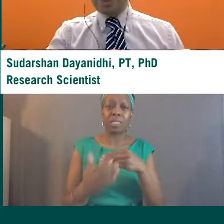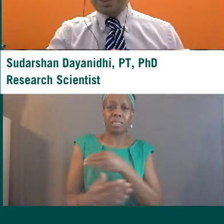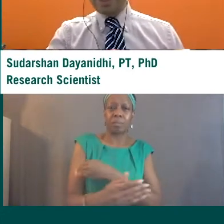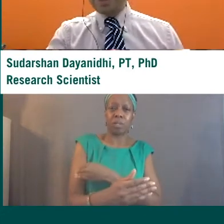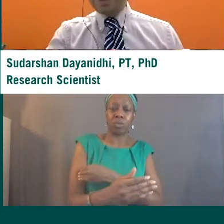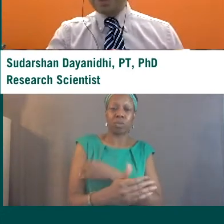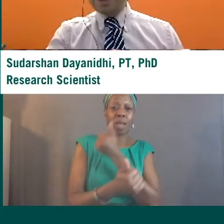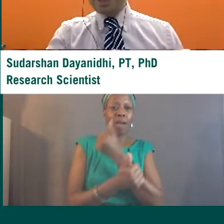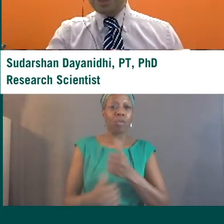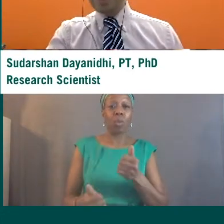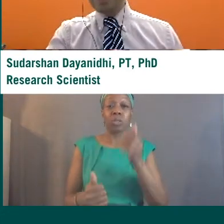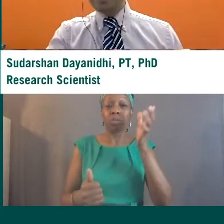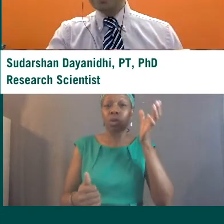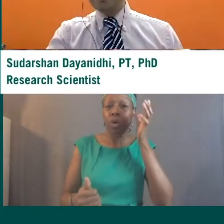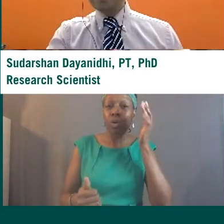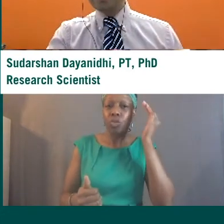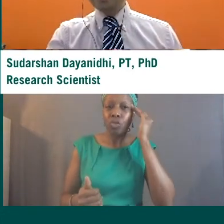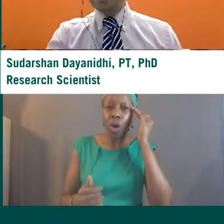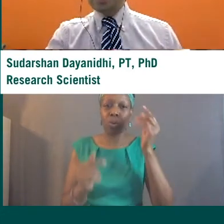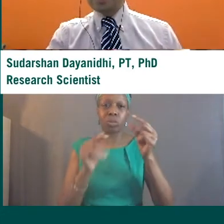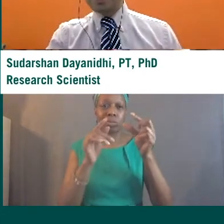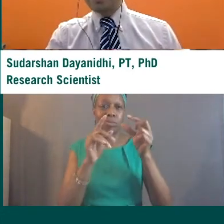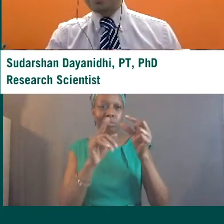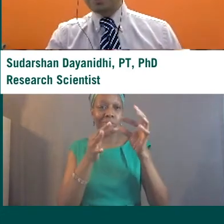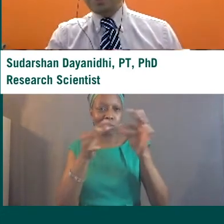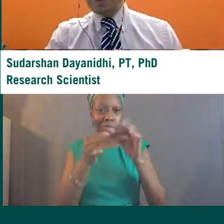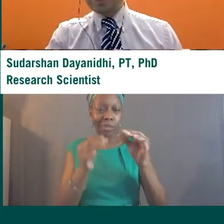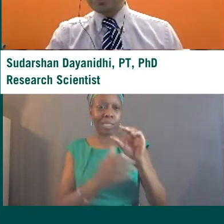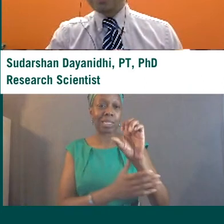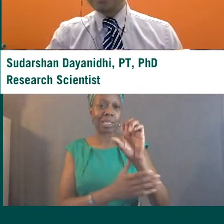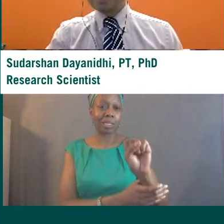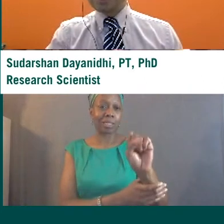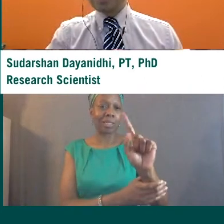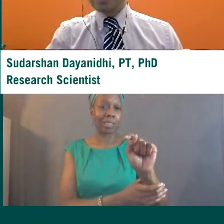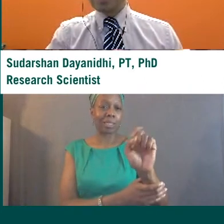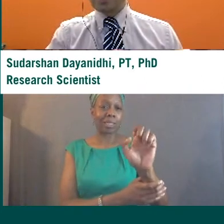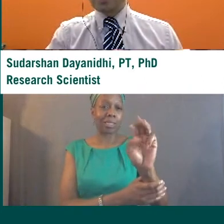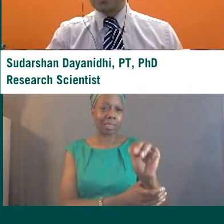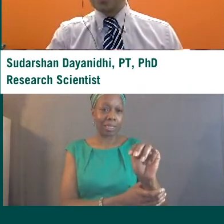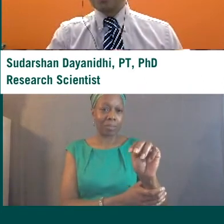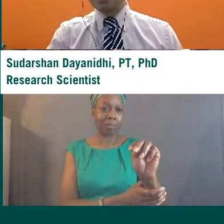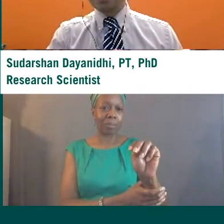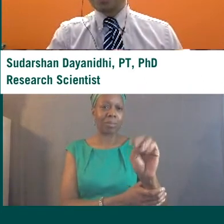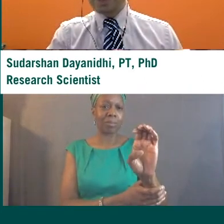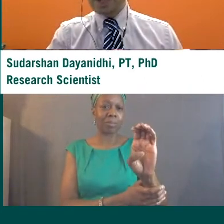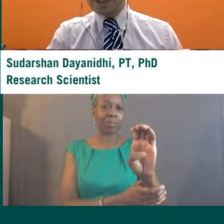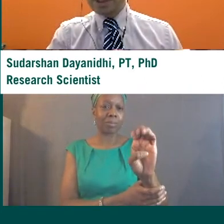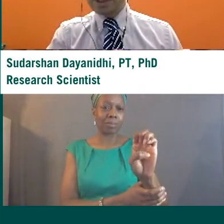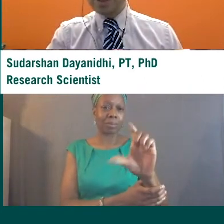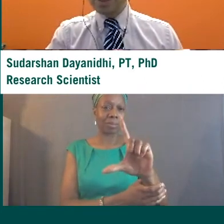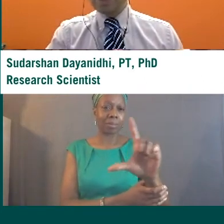And secondary to this space, in many children we see what we call the muscle contractors,